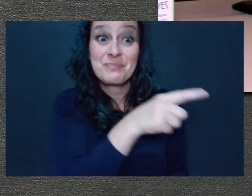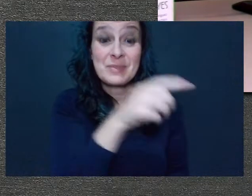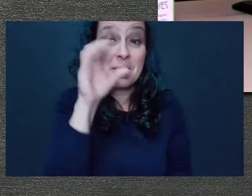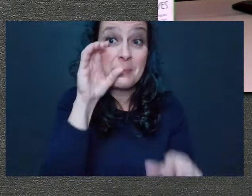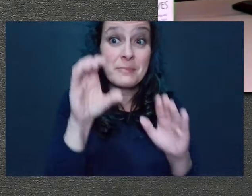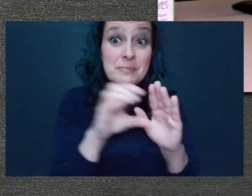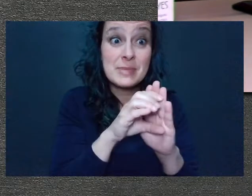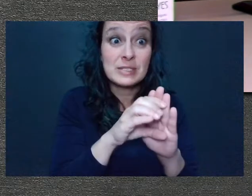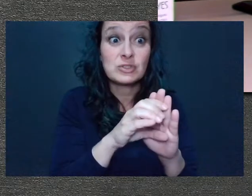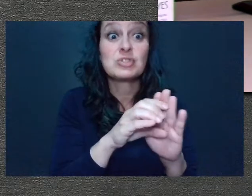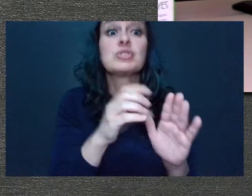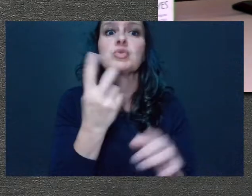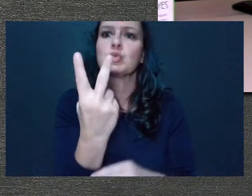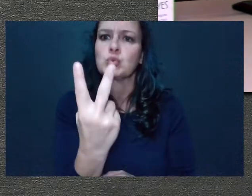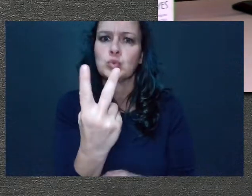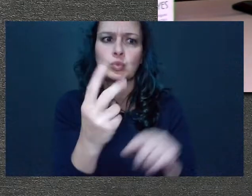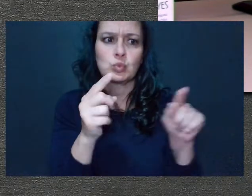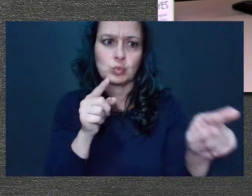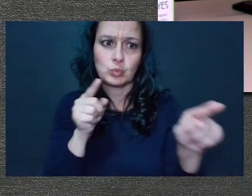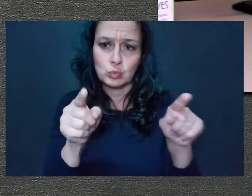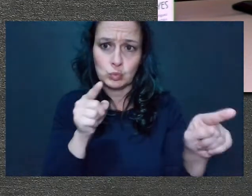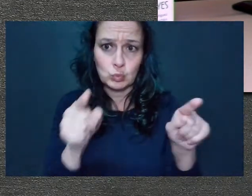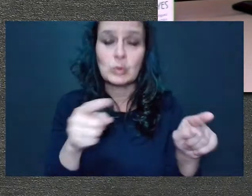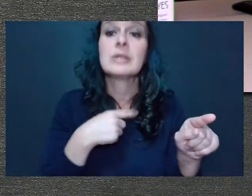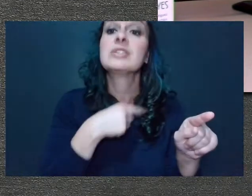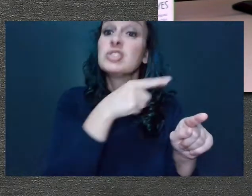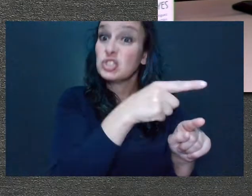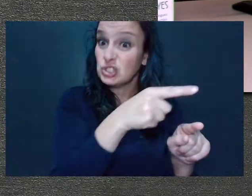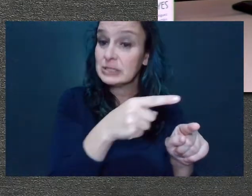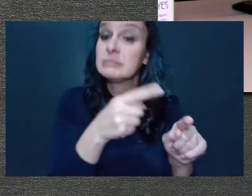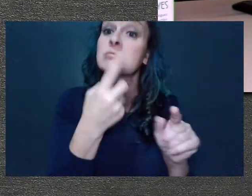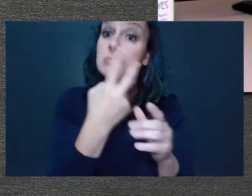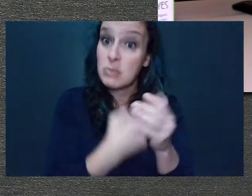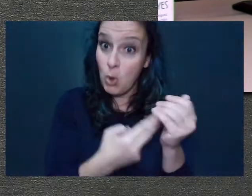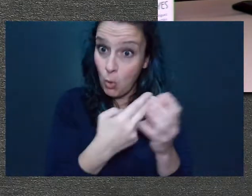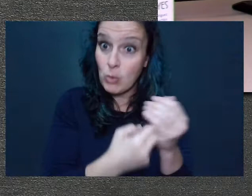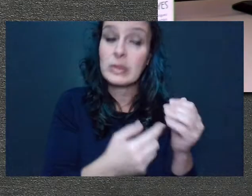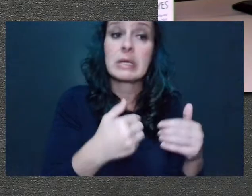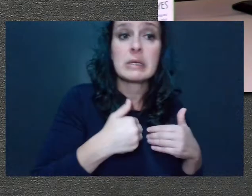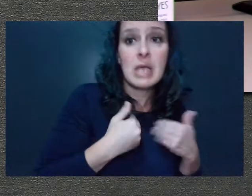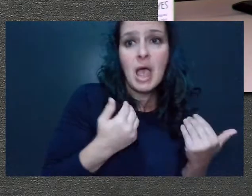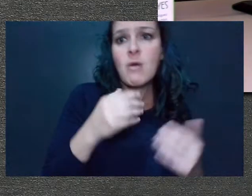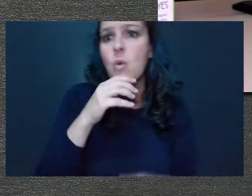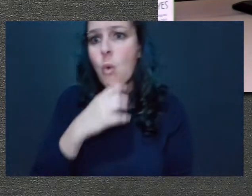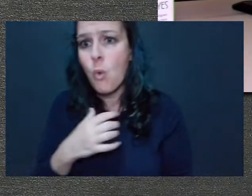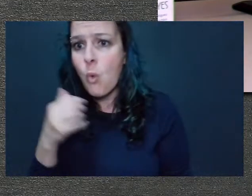But she's standing next to two paintings that she created using things she saw outside.